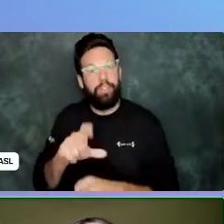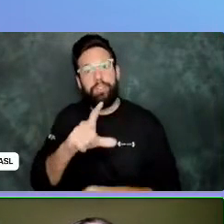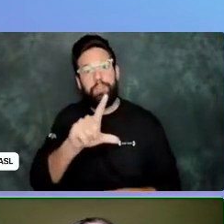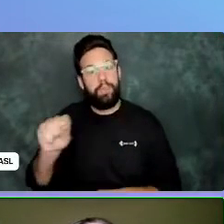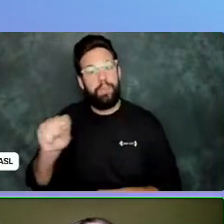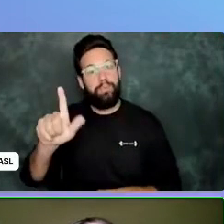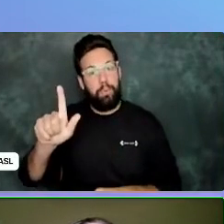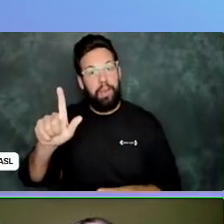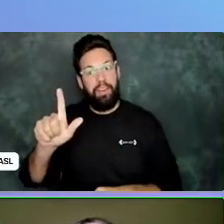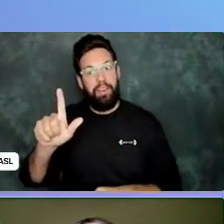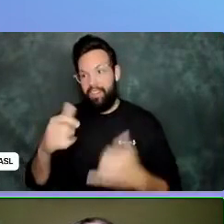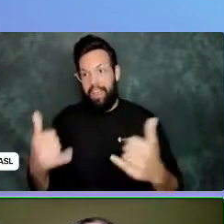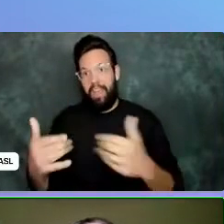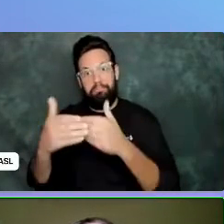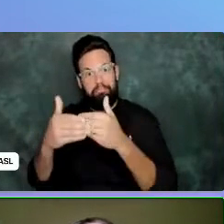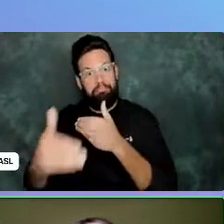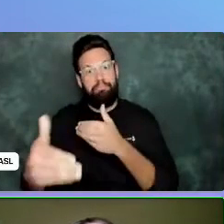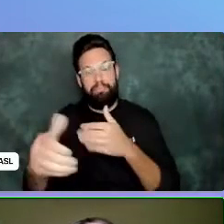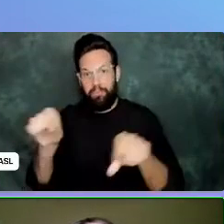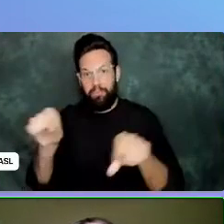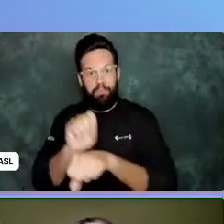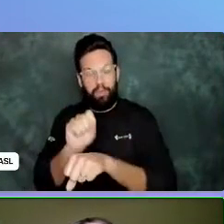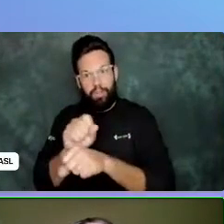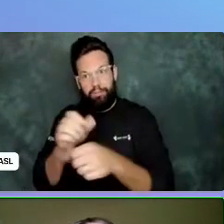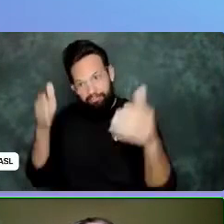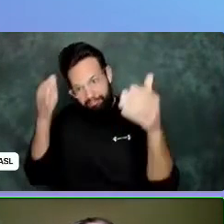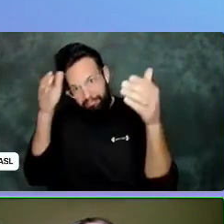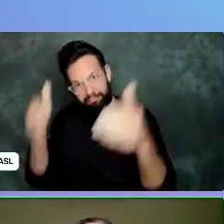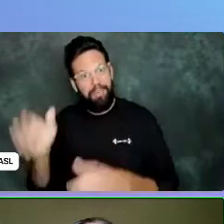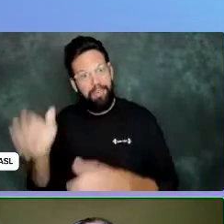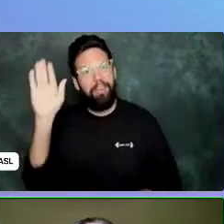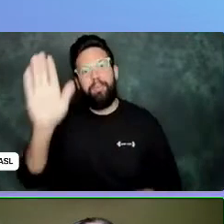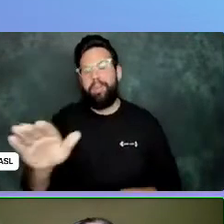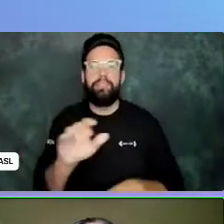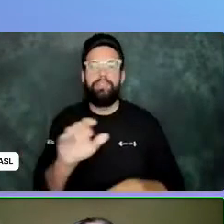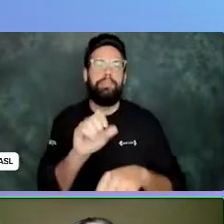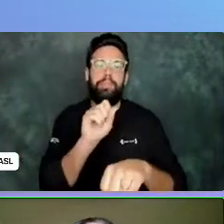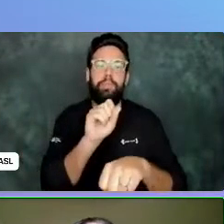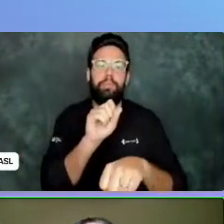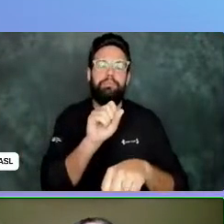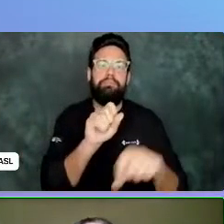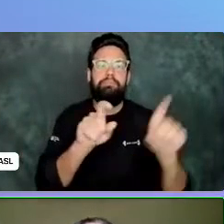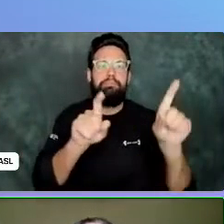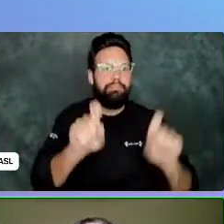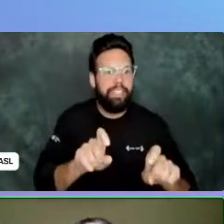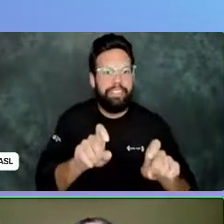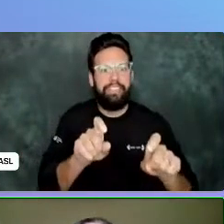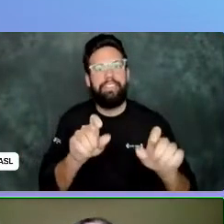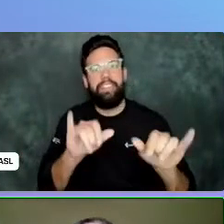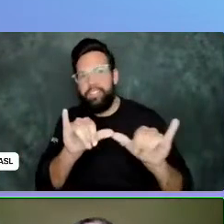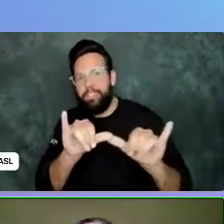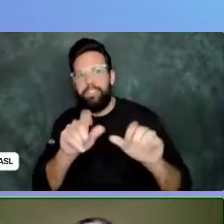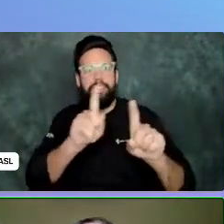that in 2021, and that's what I'm doing now. So as an accessibility engineer come out I do accessibility testing